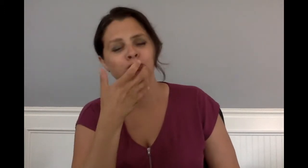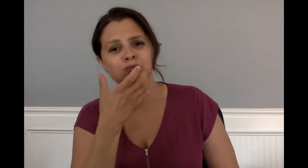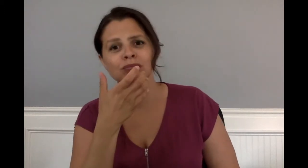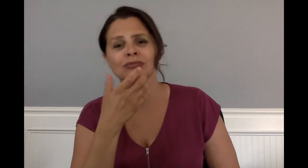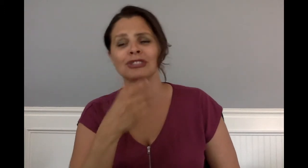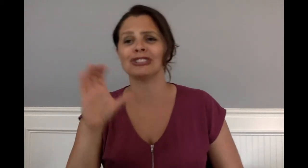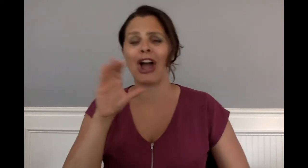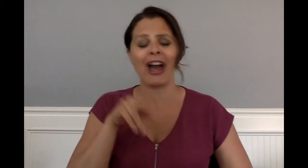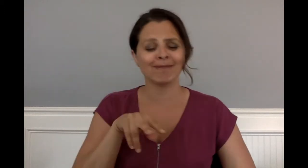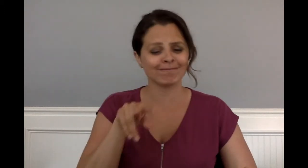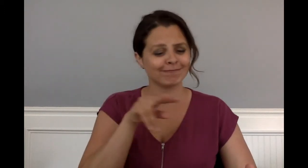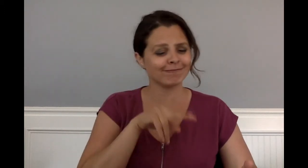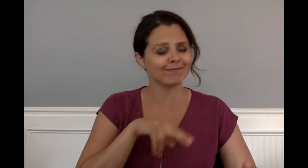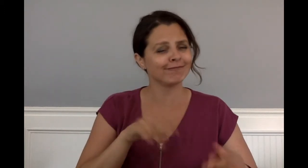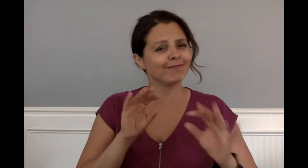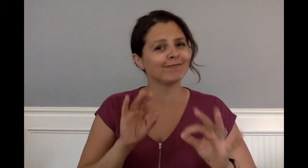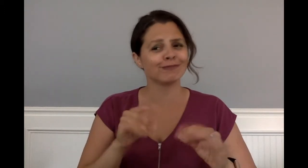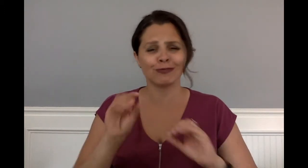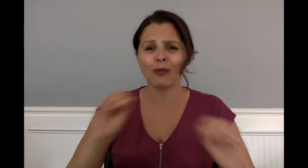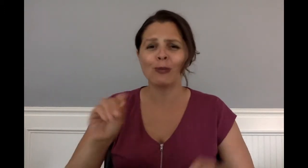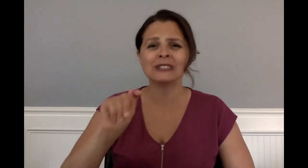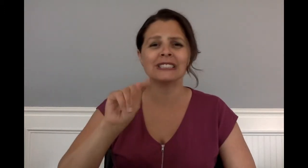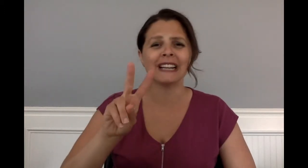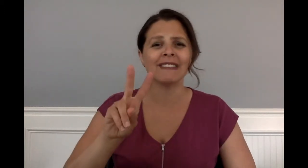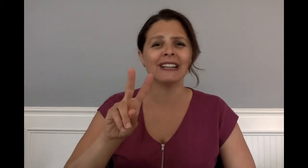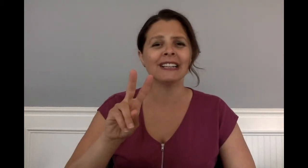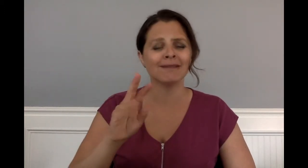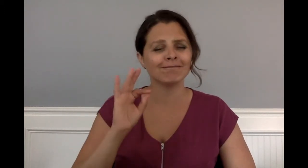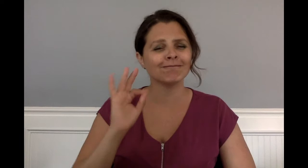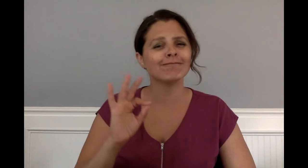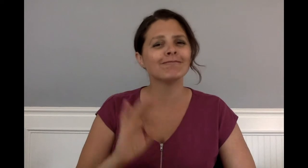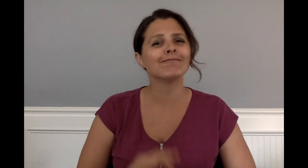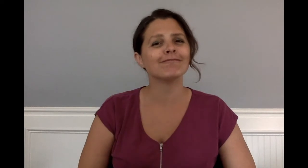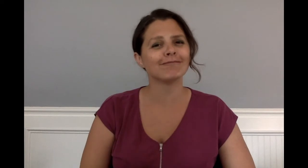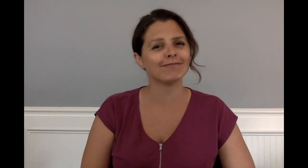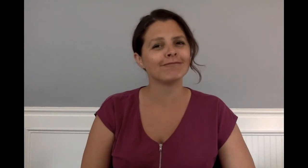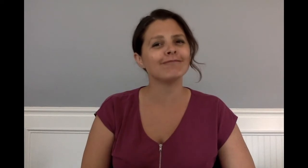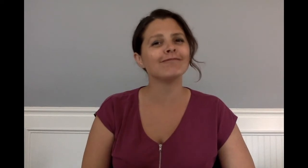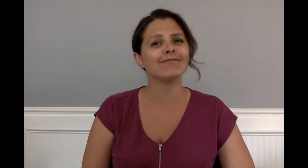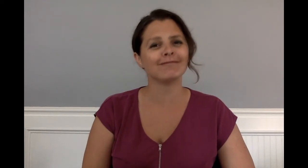There was no television anywhere near them.